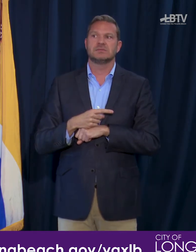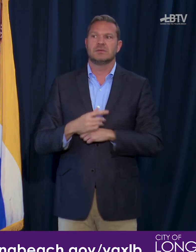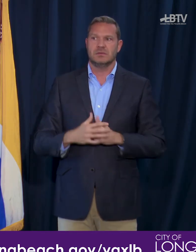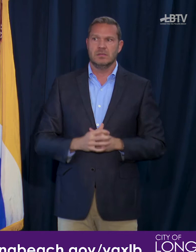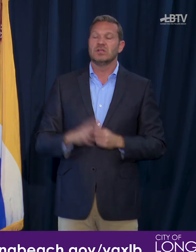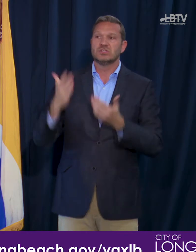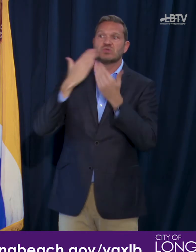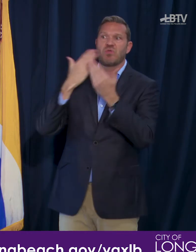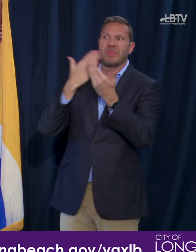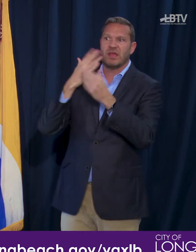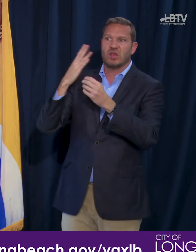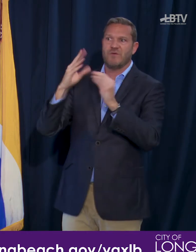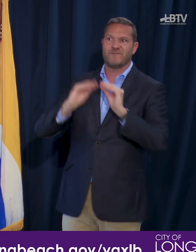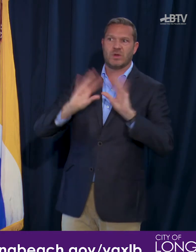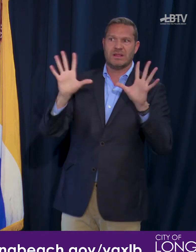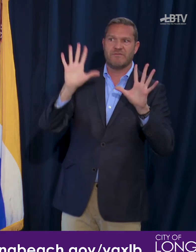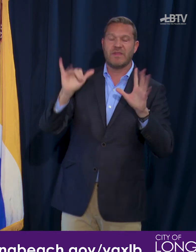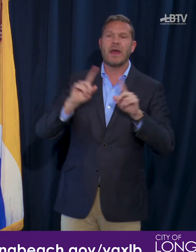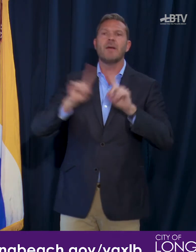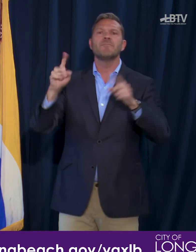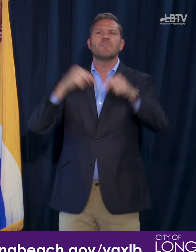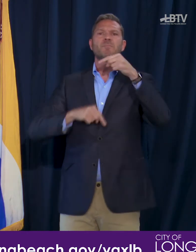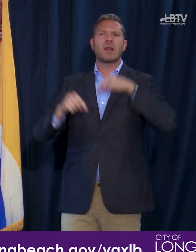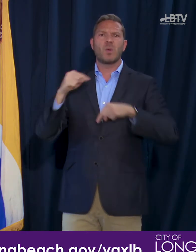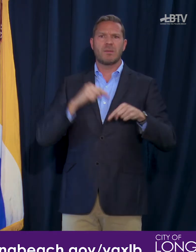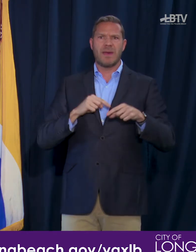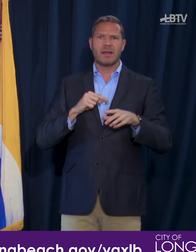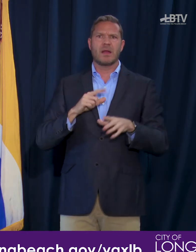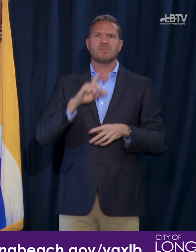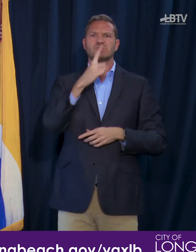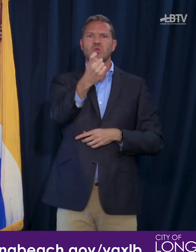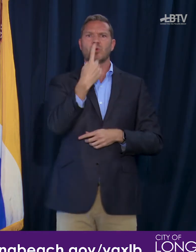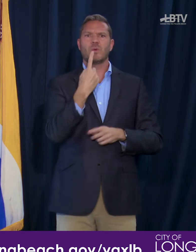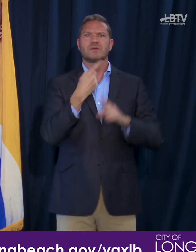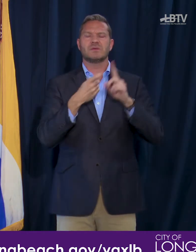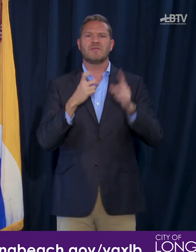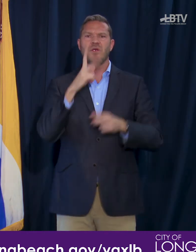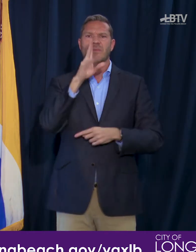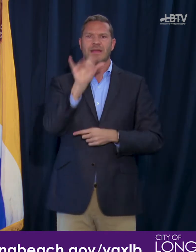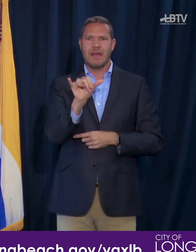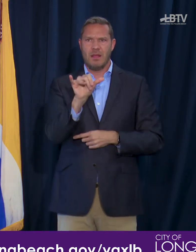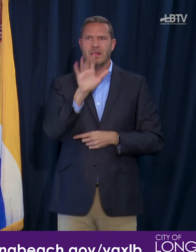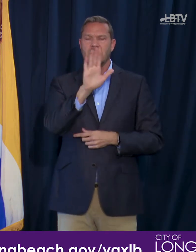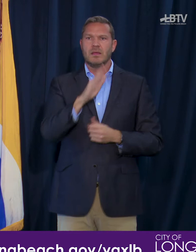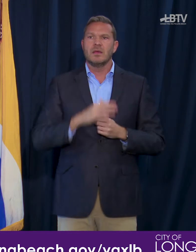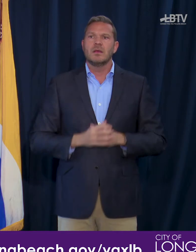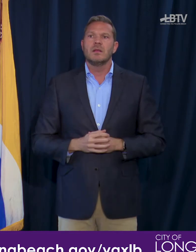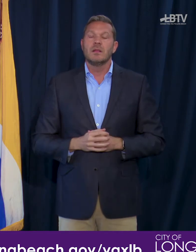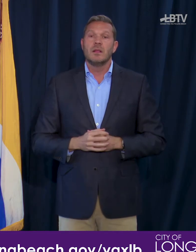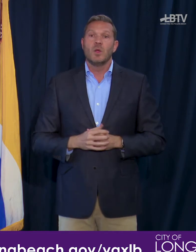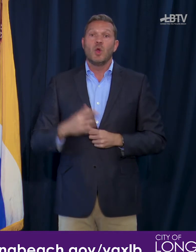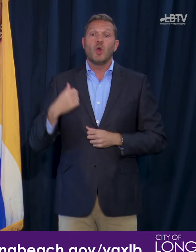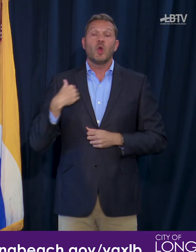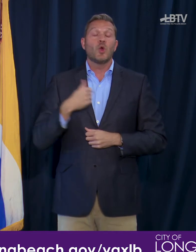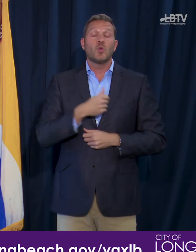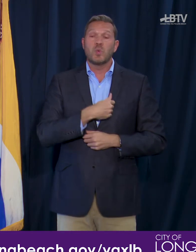Thank you. I, let me just go back to what Kelly said, we're going to do everything we can to make